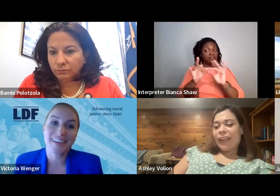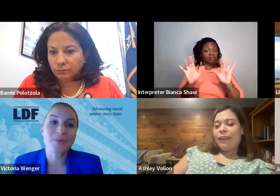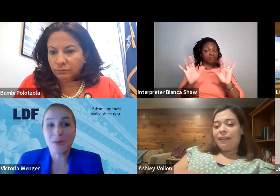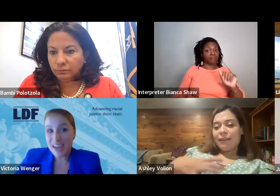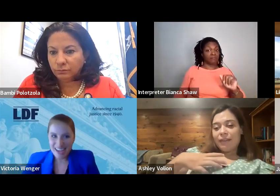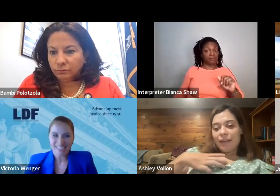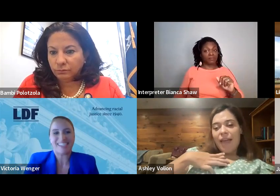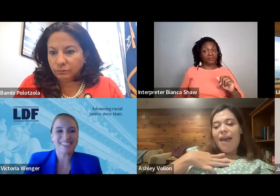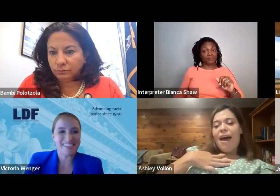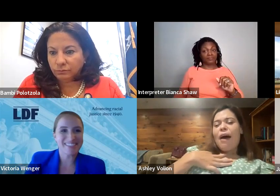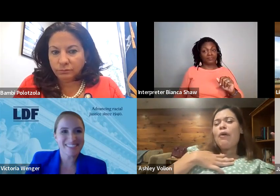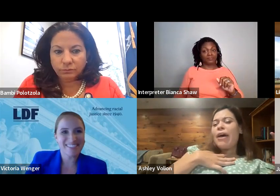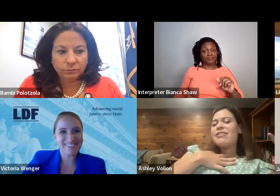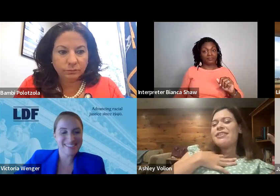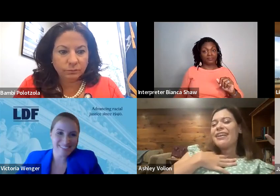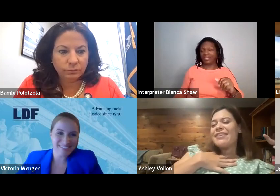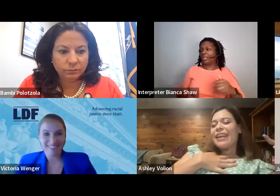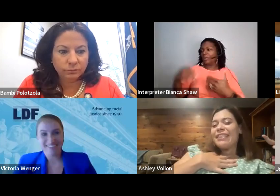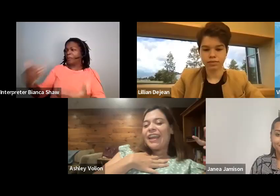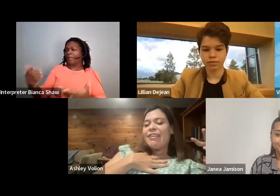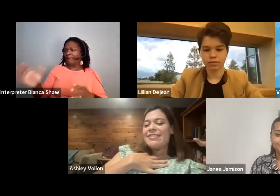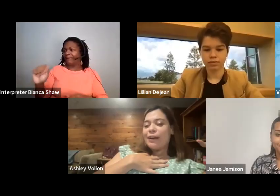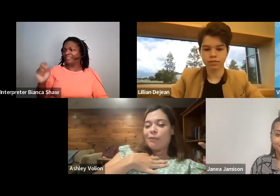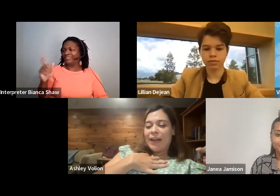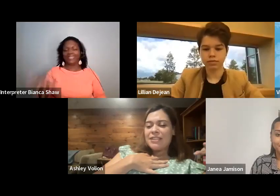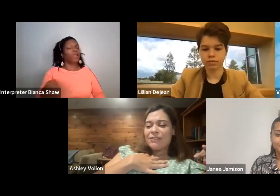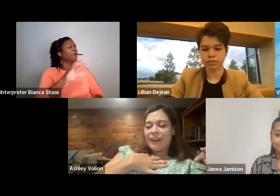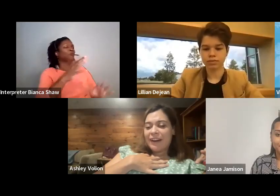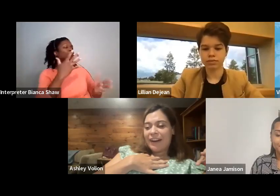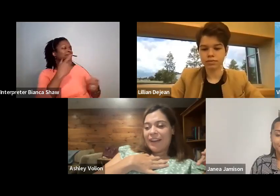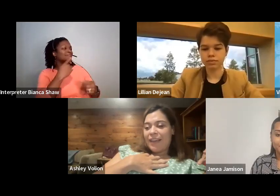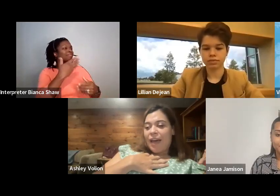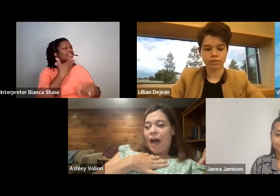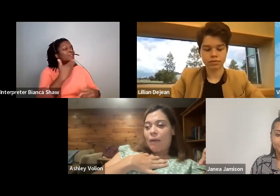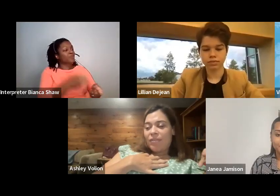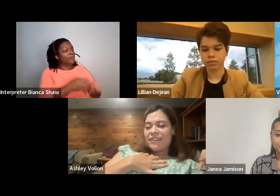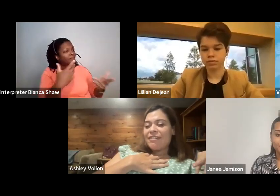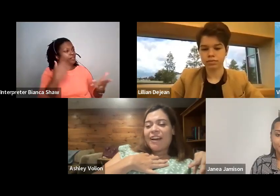Oh, go ahead, Ashley. Oh, I was just gonna say, thank you so much for